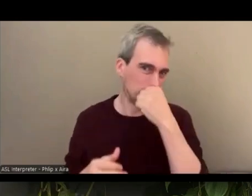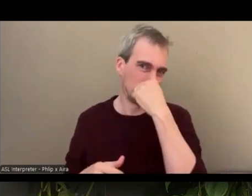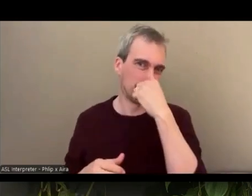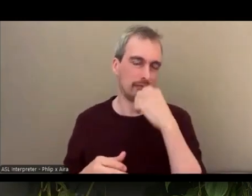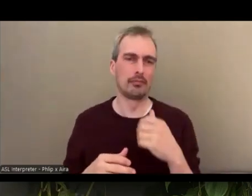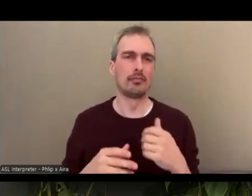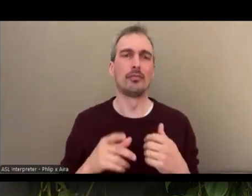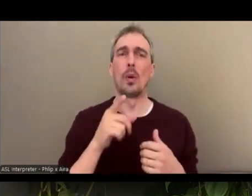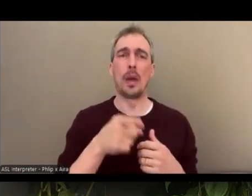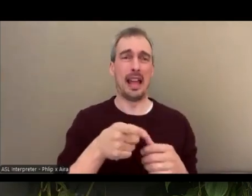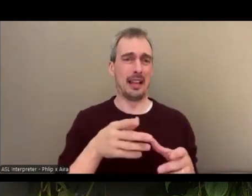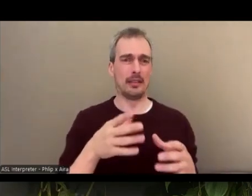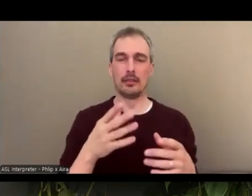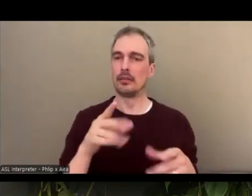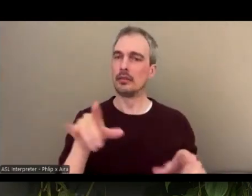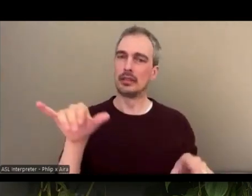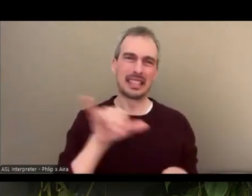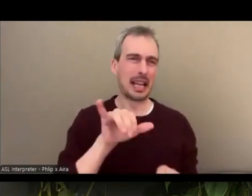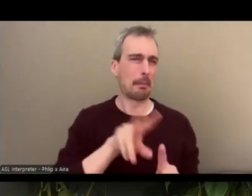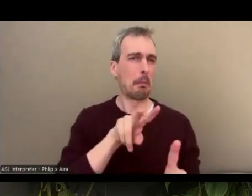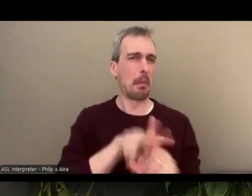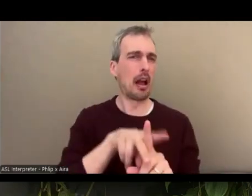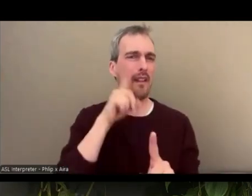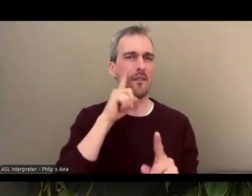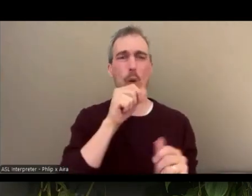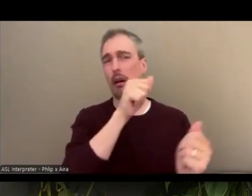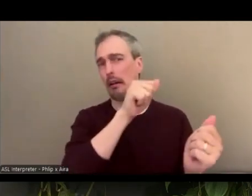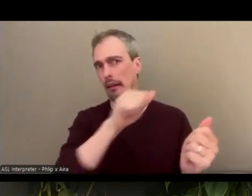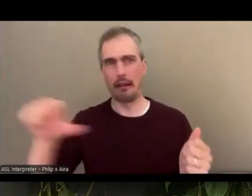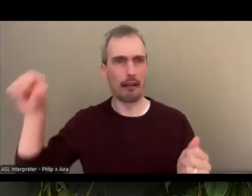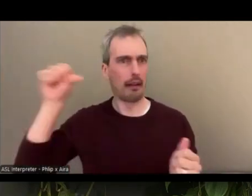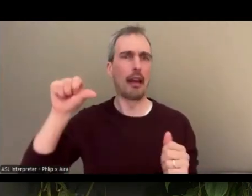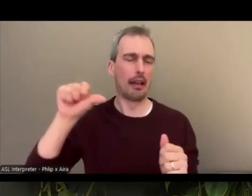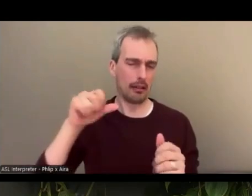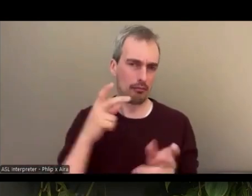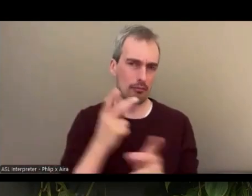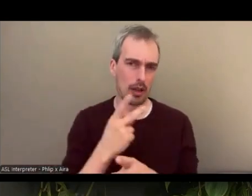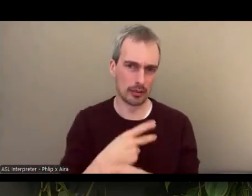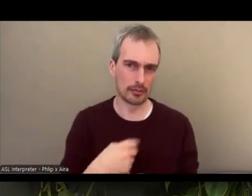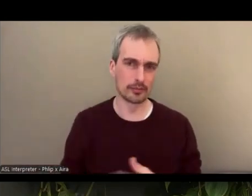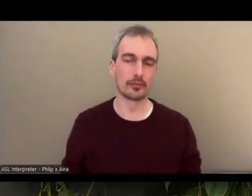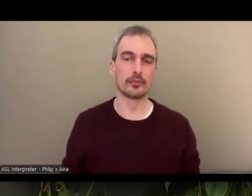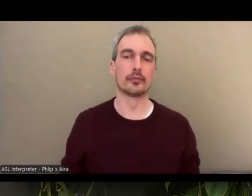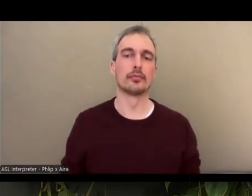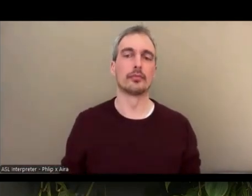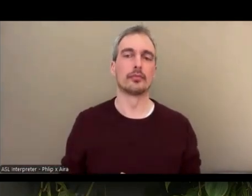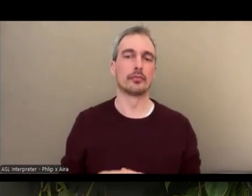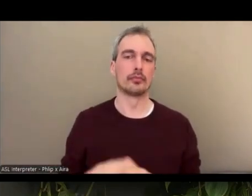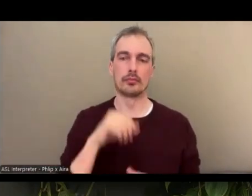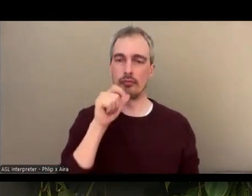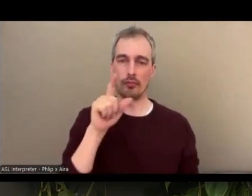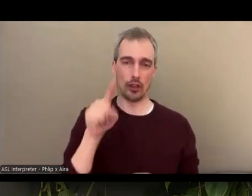And that's because you need to test for accessibility whether or not the change being made was supposed to be related to accessibility.